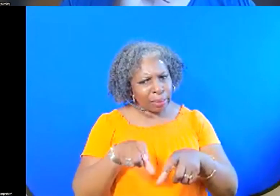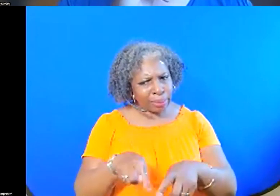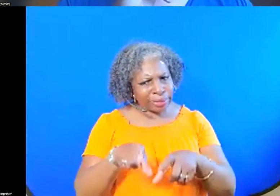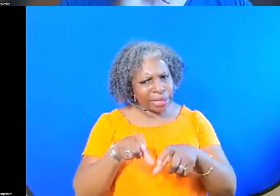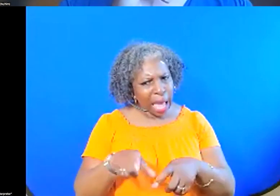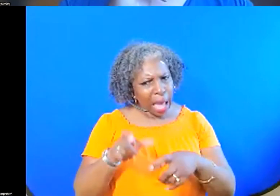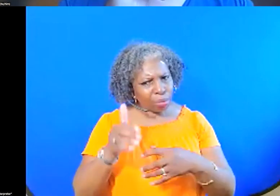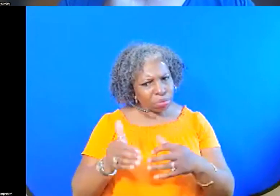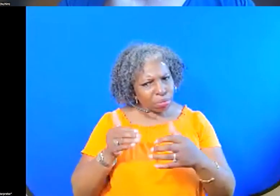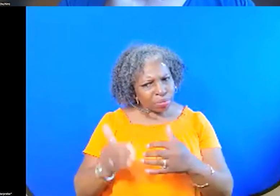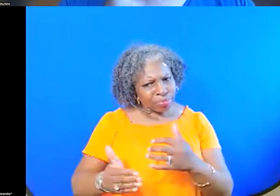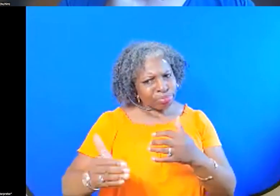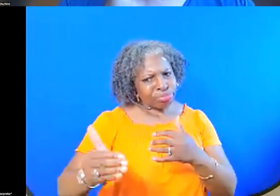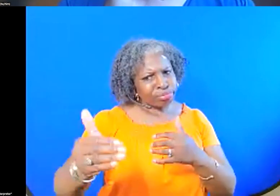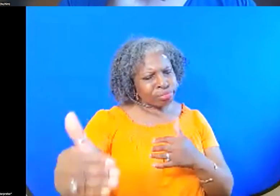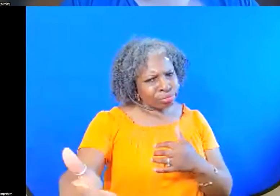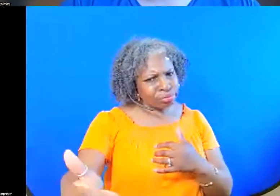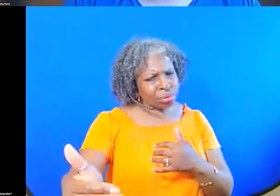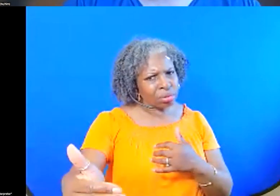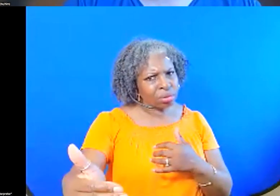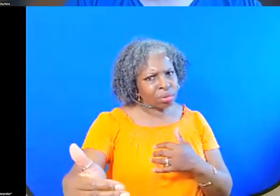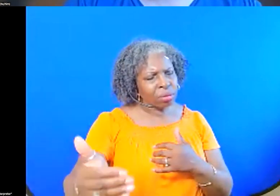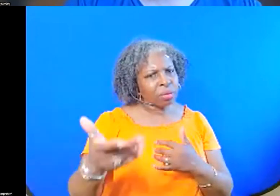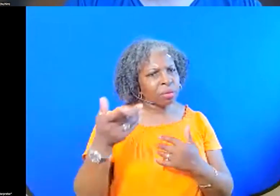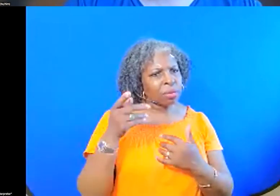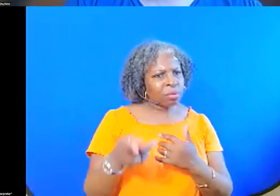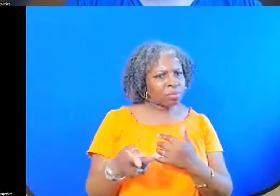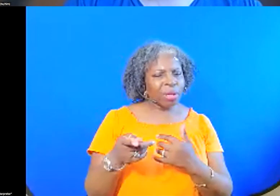projects is quite nice to you know, sandwich these different